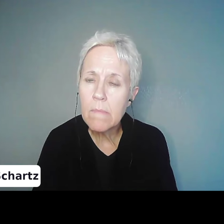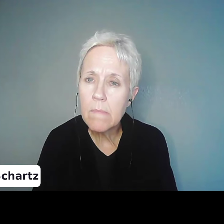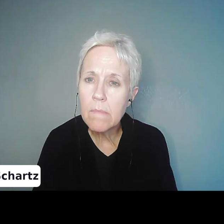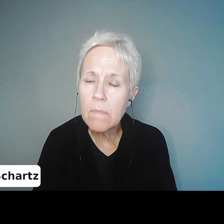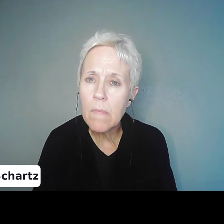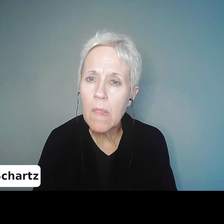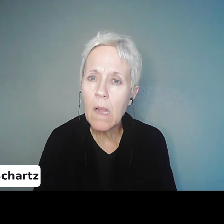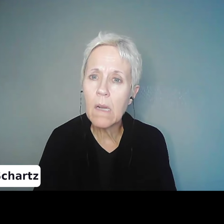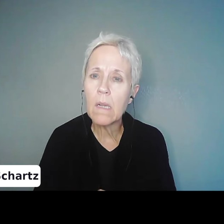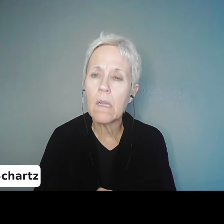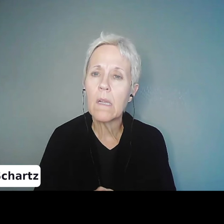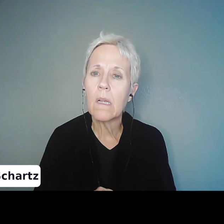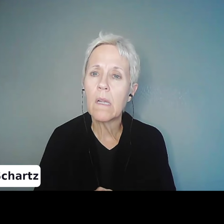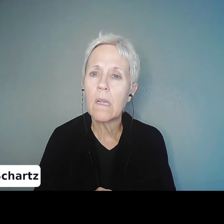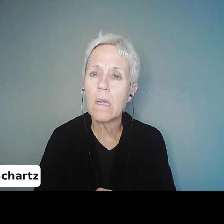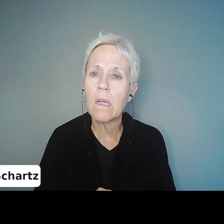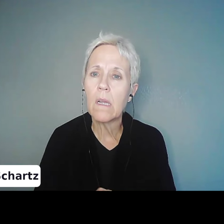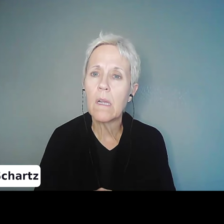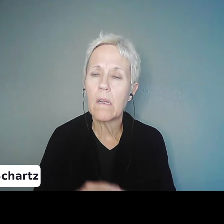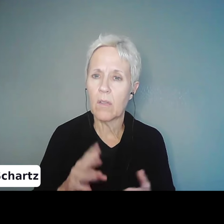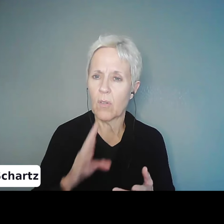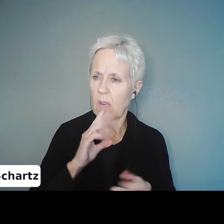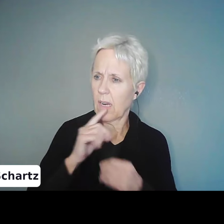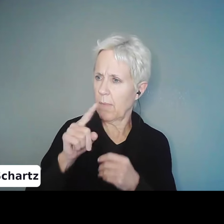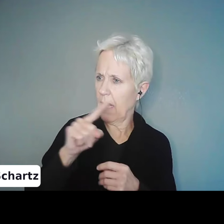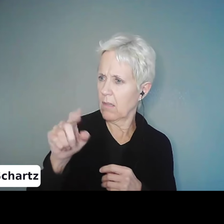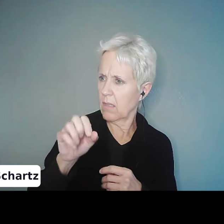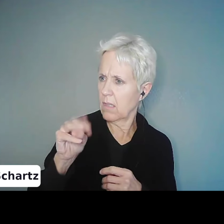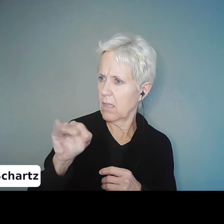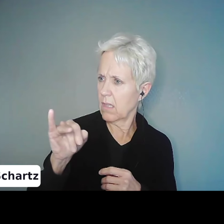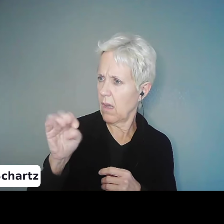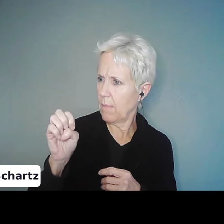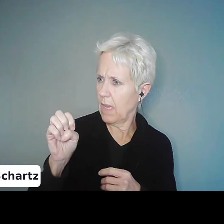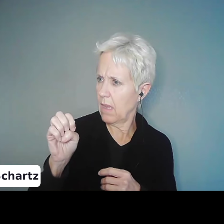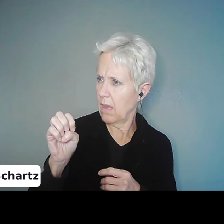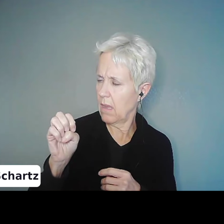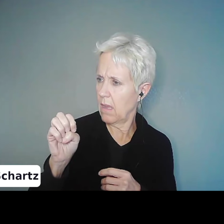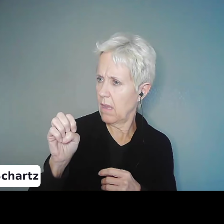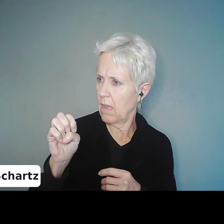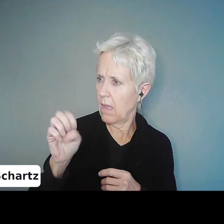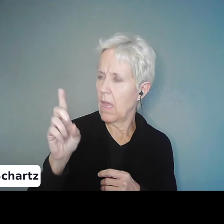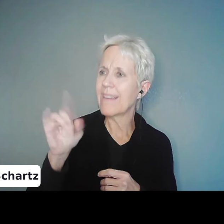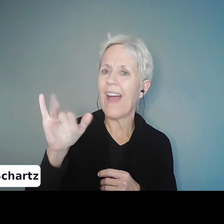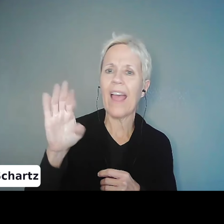Not a many as they should but they have a few. TODAY the zombie game Angie: Were they talking about zombie dyes